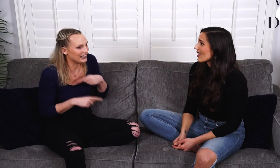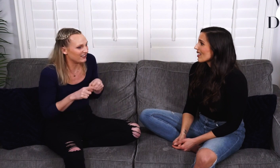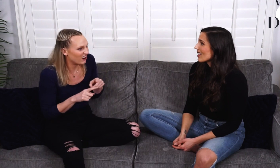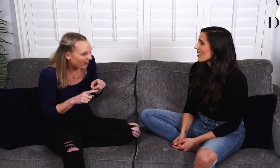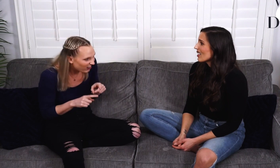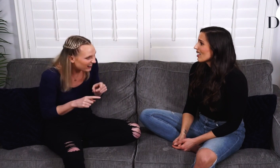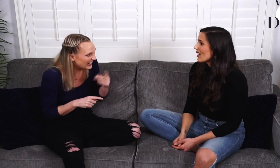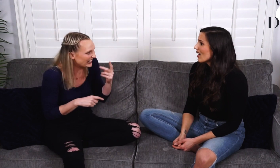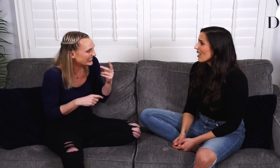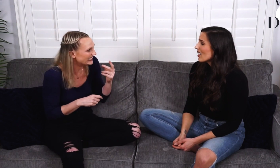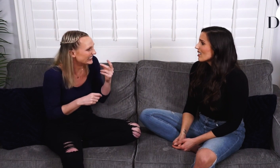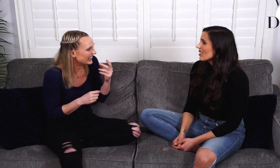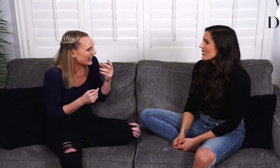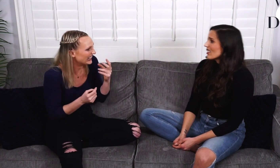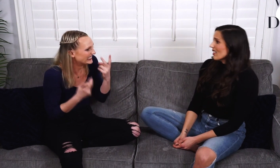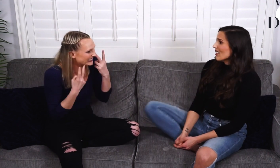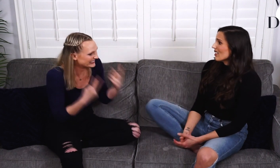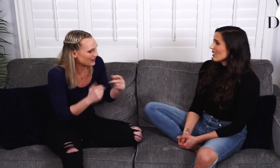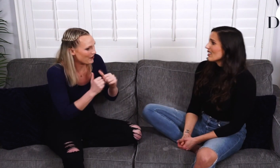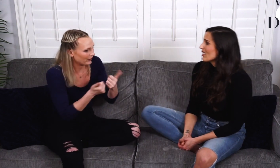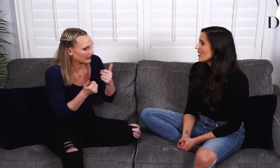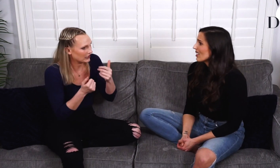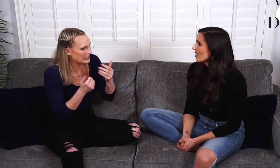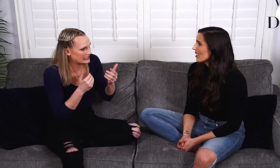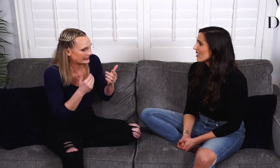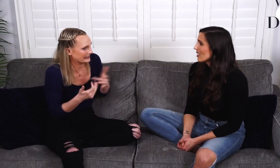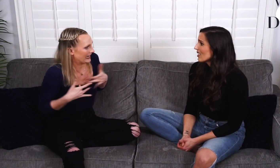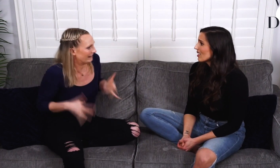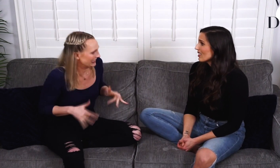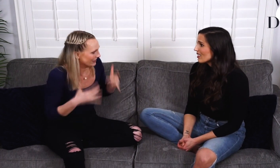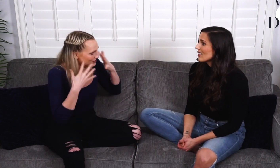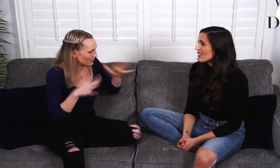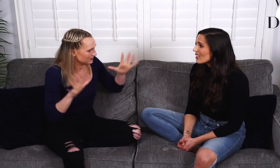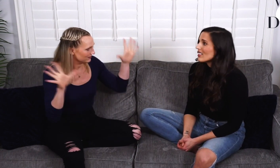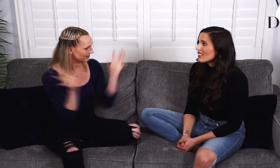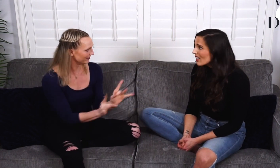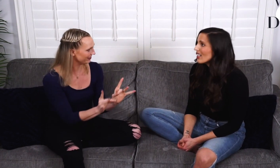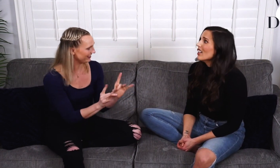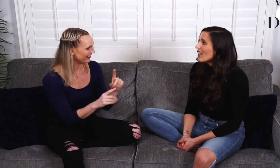to really like acknowledge and see how sensitive